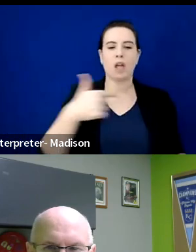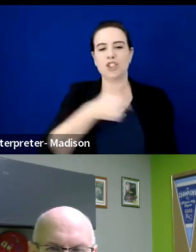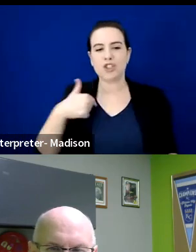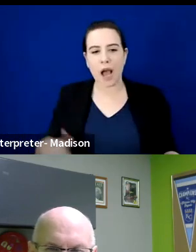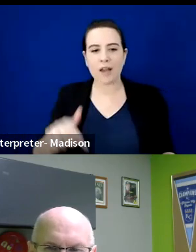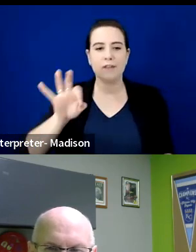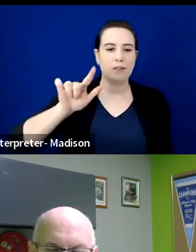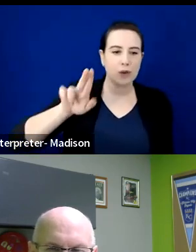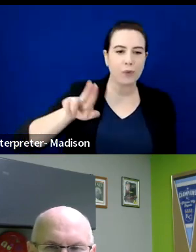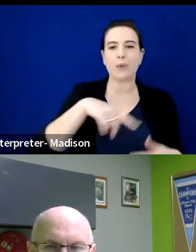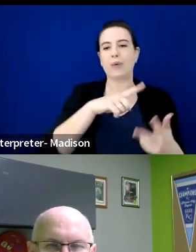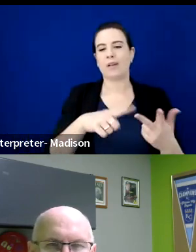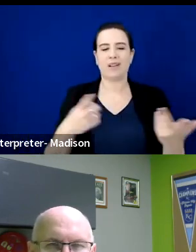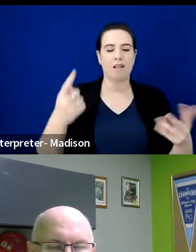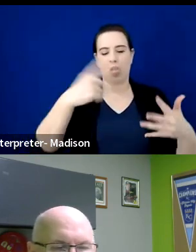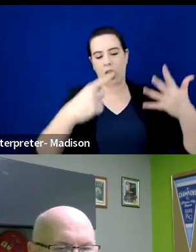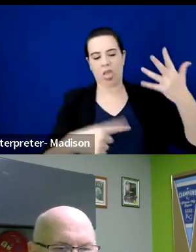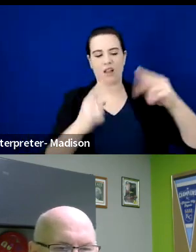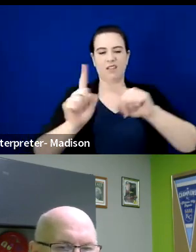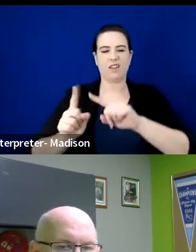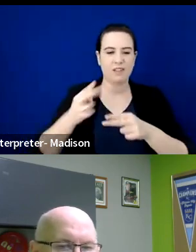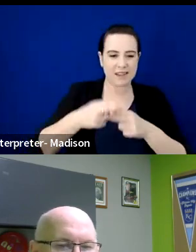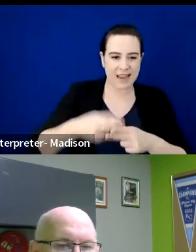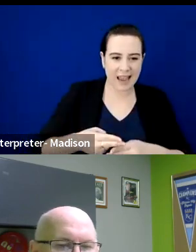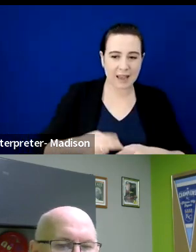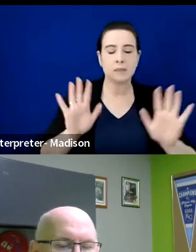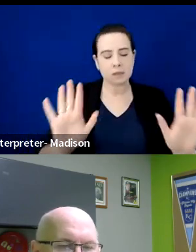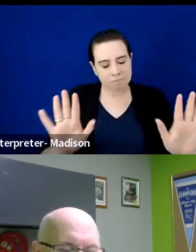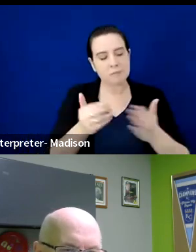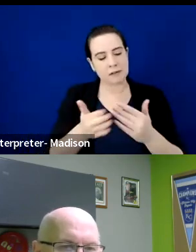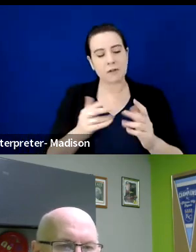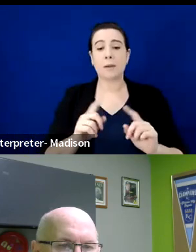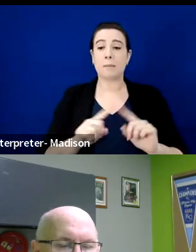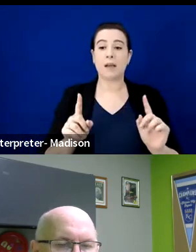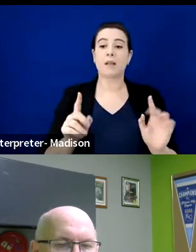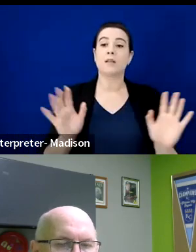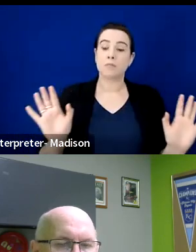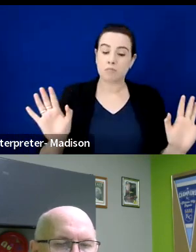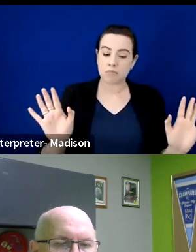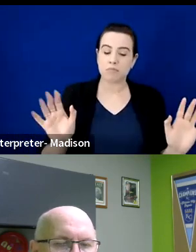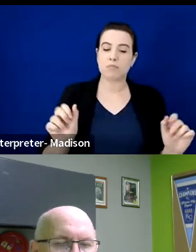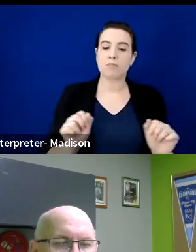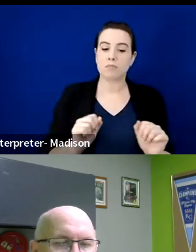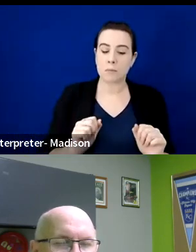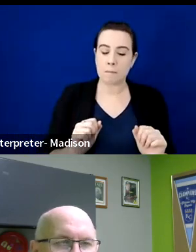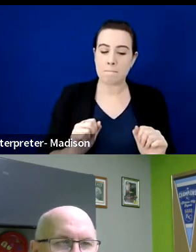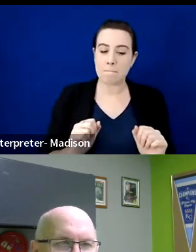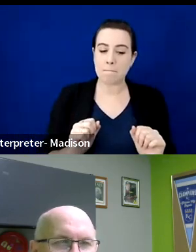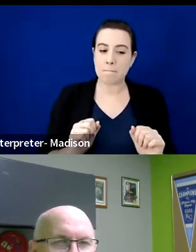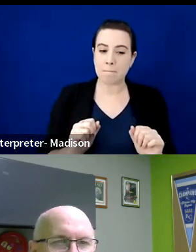You know, people called it a China flu.